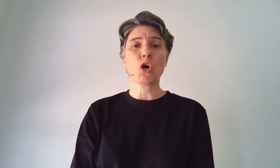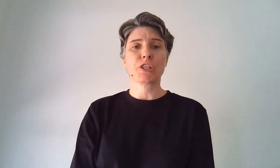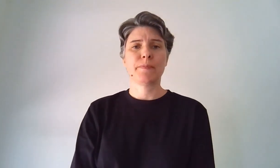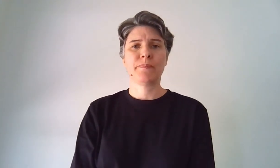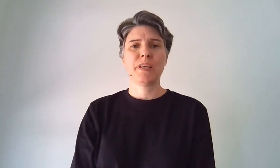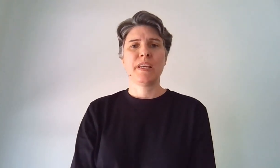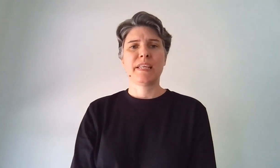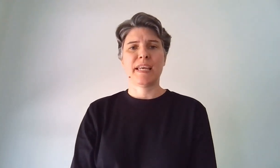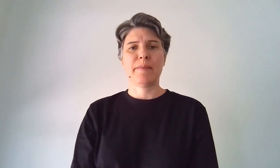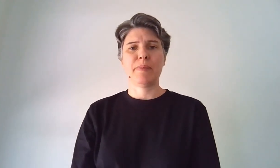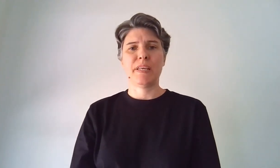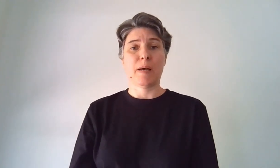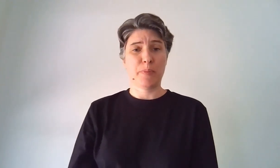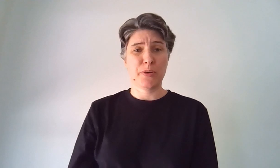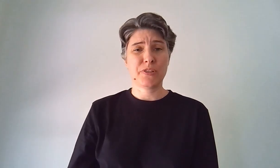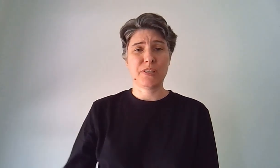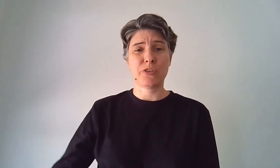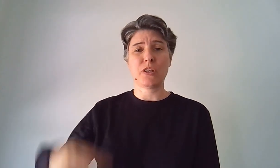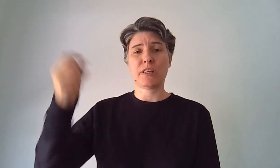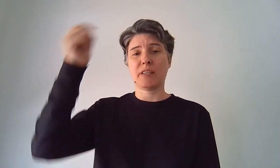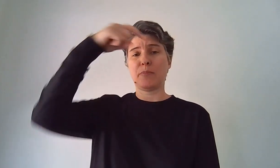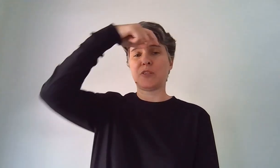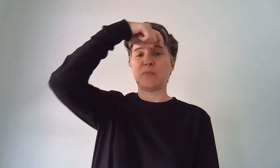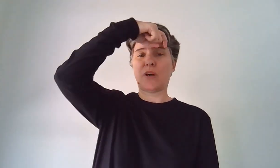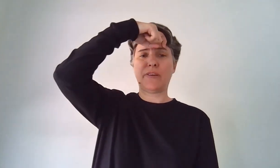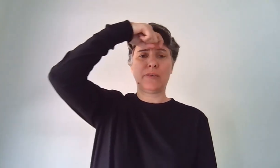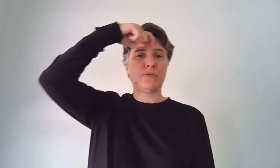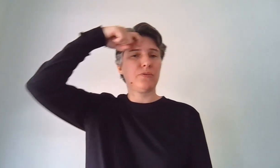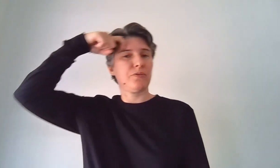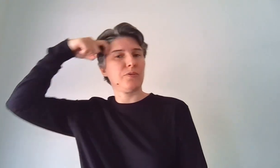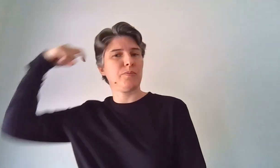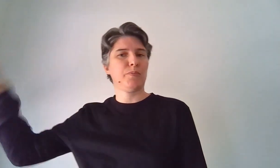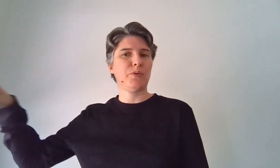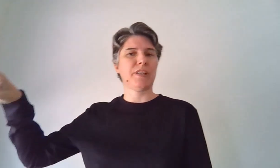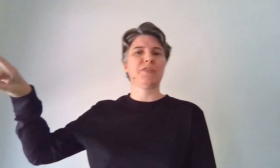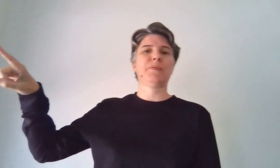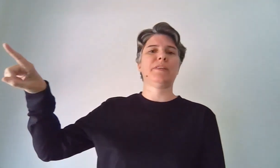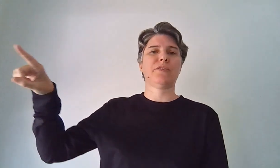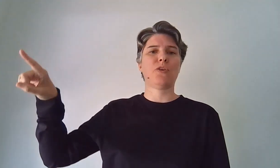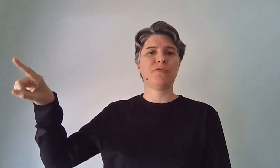Hot can be a person is hot, like they're perspiring. pull that sweat